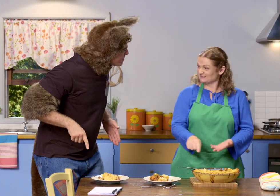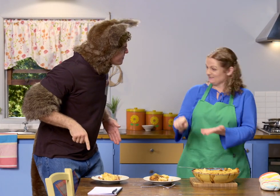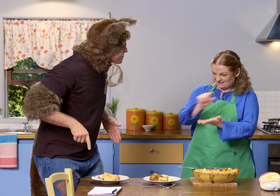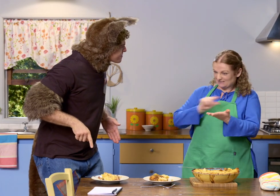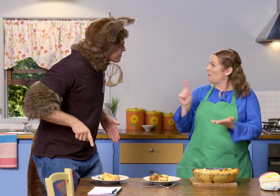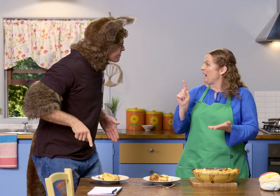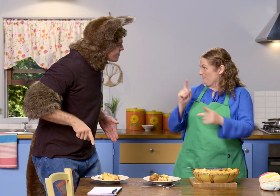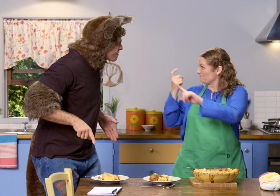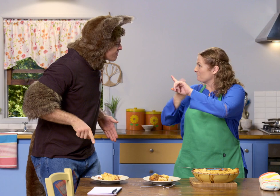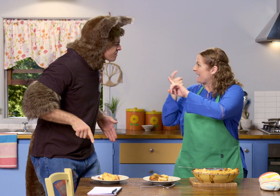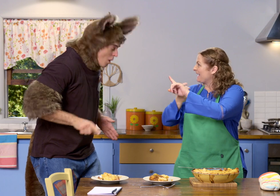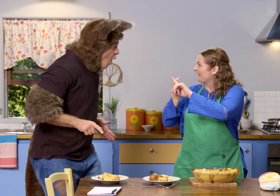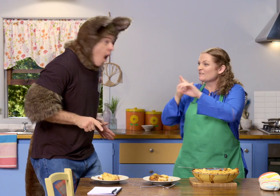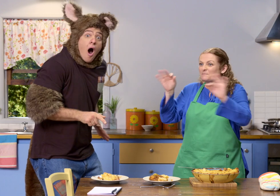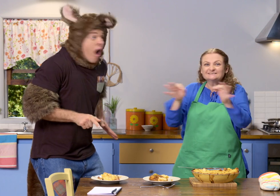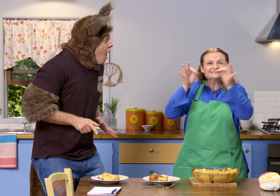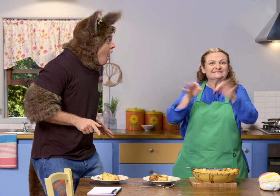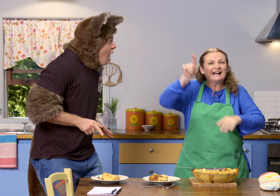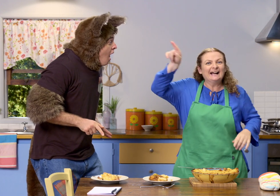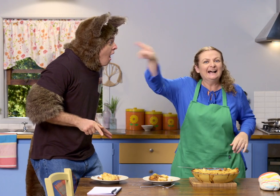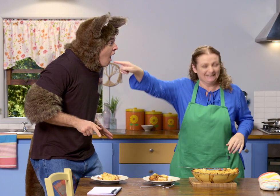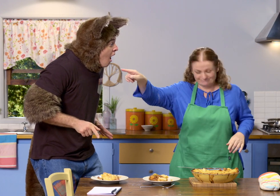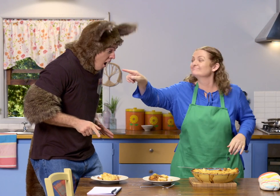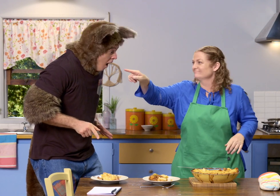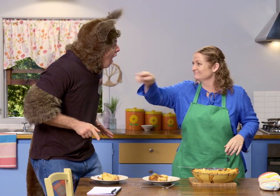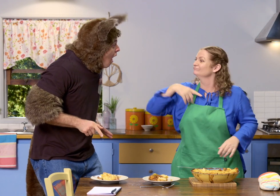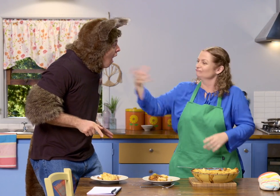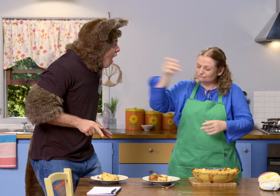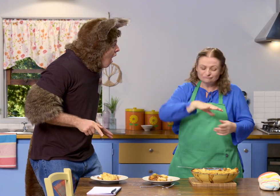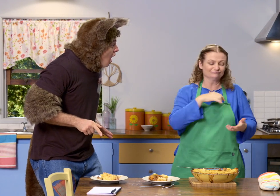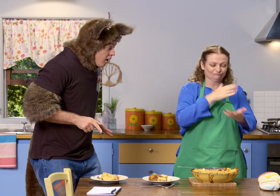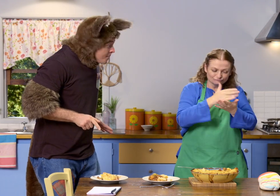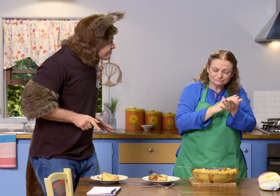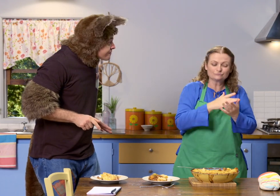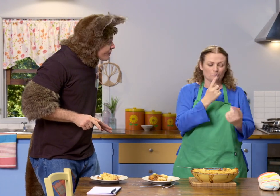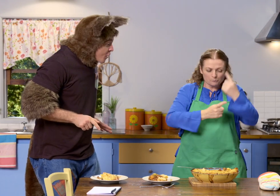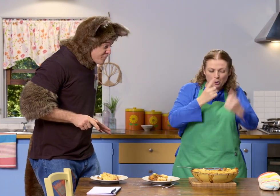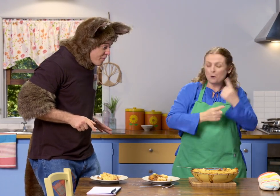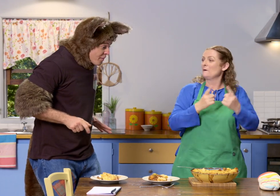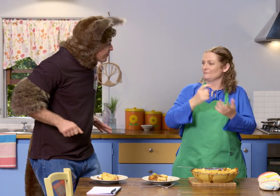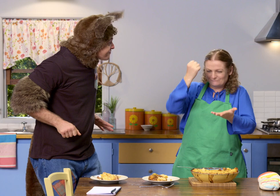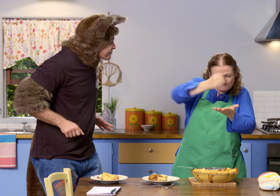It's potatoes, the ones from the garden. I brought them in. I've chopped them up, I've washed them,